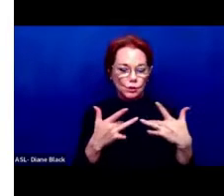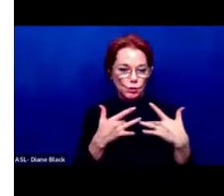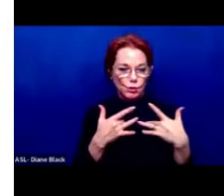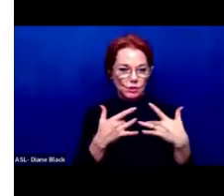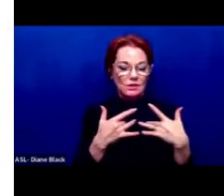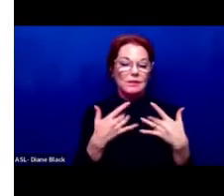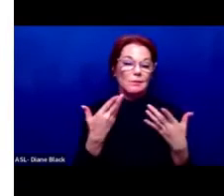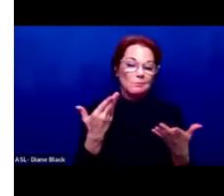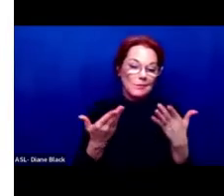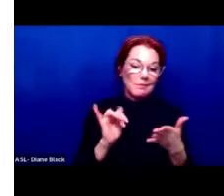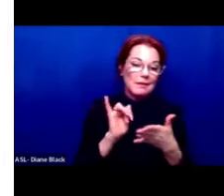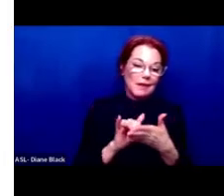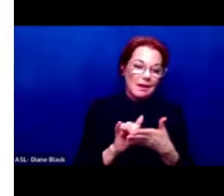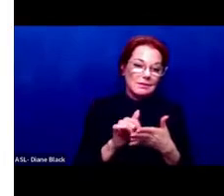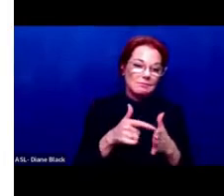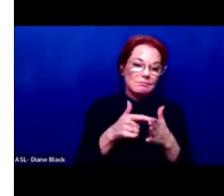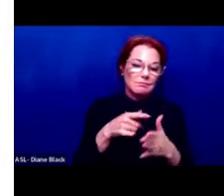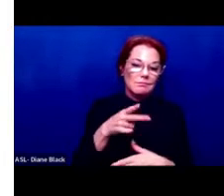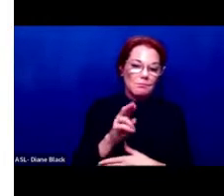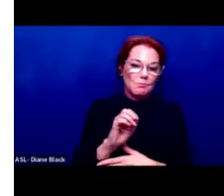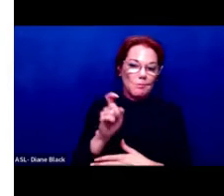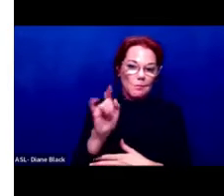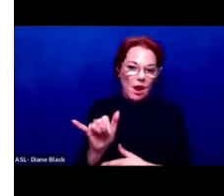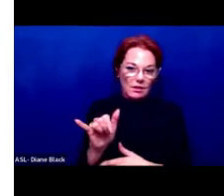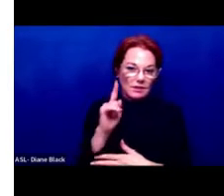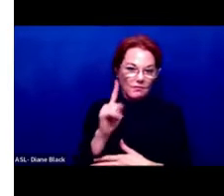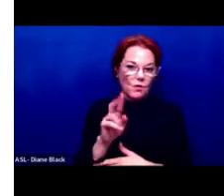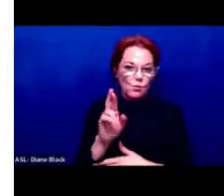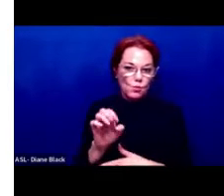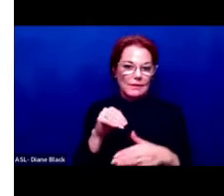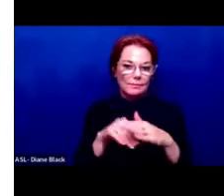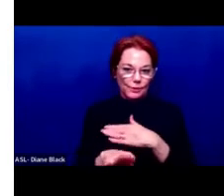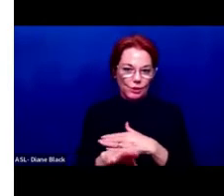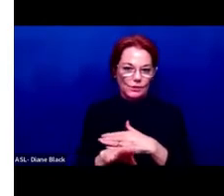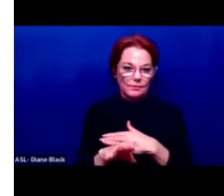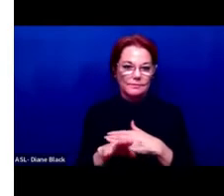proxy for that, associated with readmission. Next slide, please.